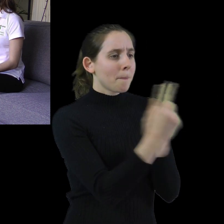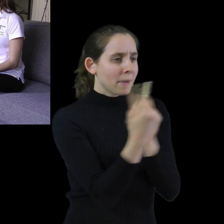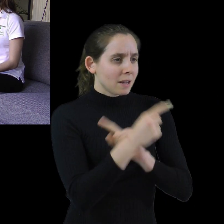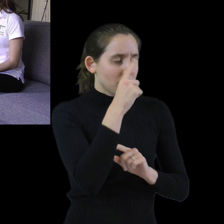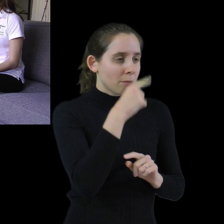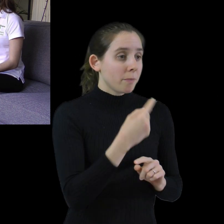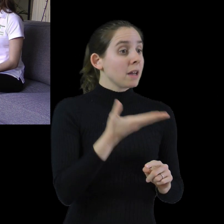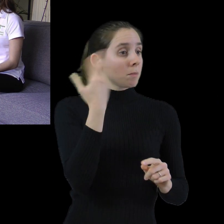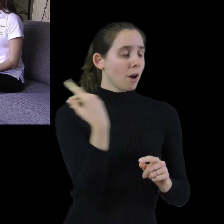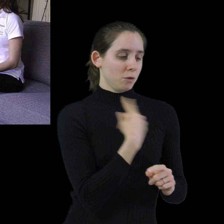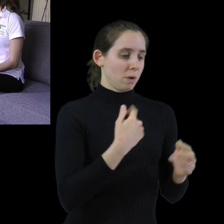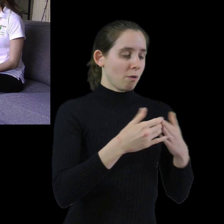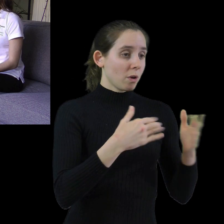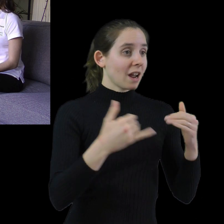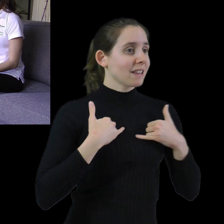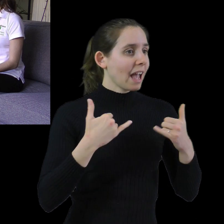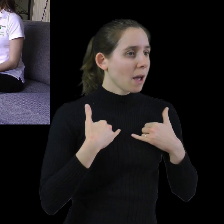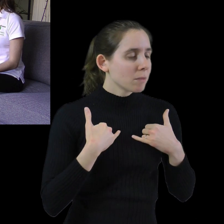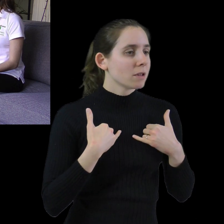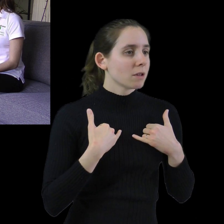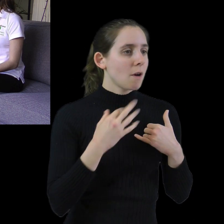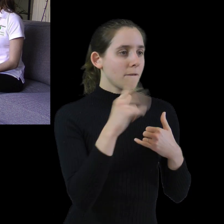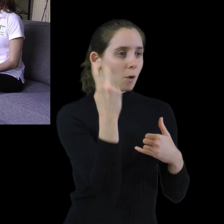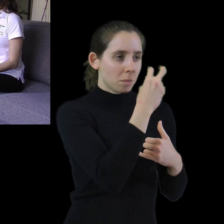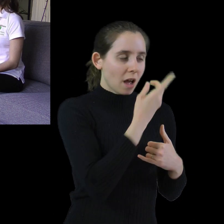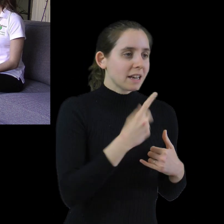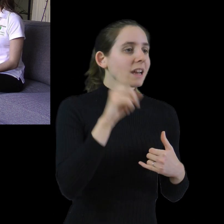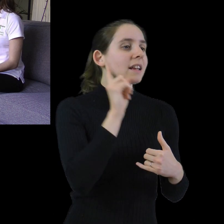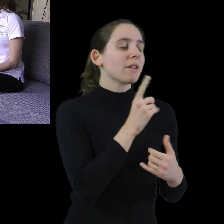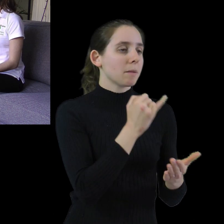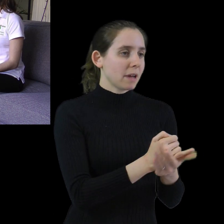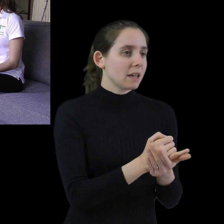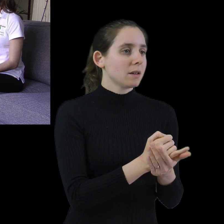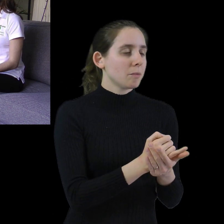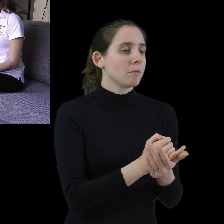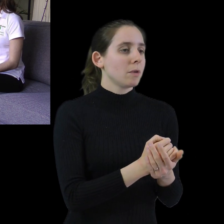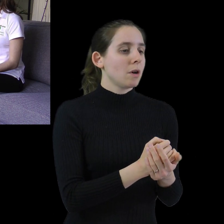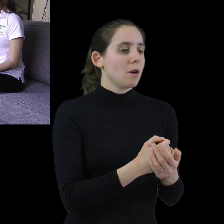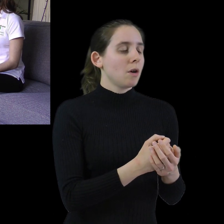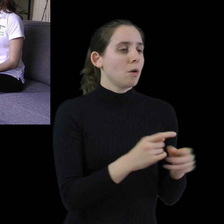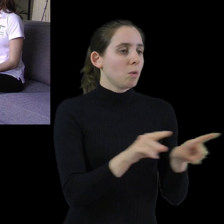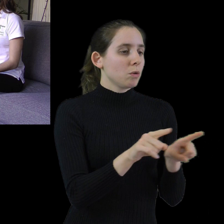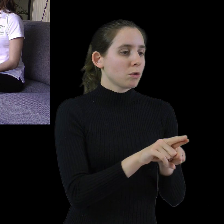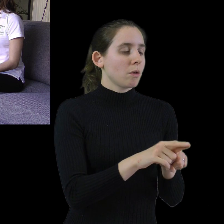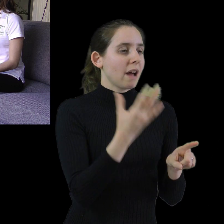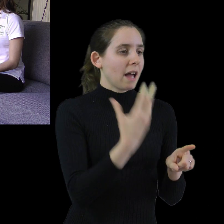run camps for the Blind and Hearing Impaired. There's been weekend workshops that